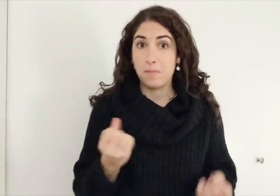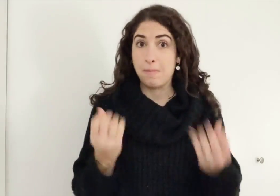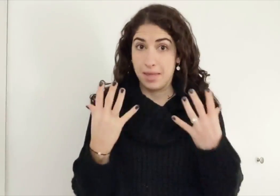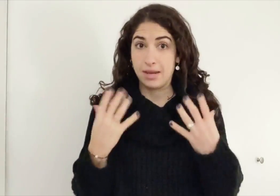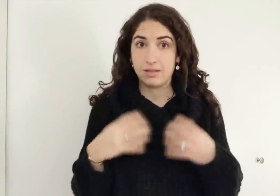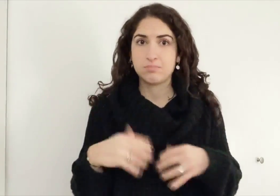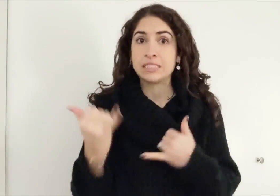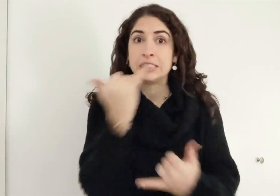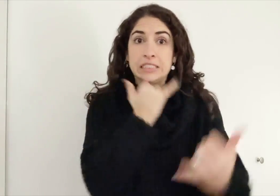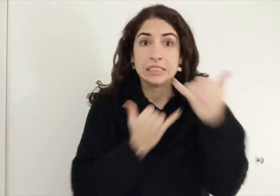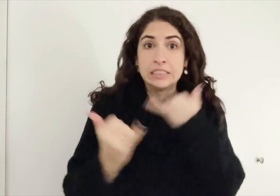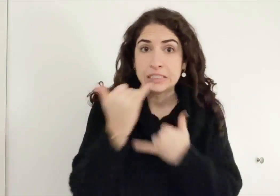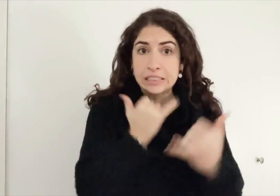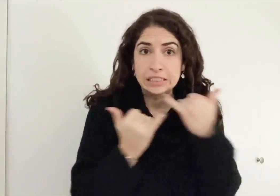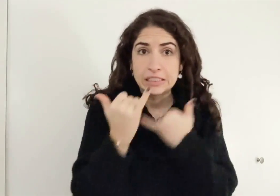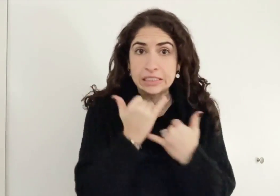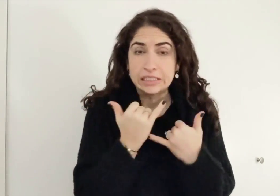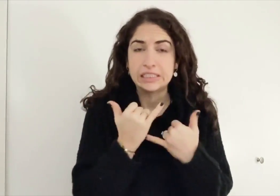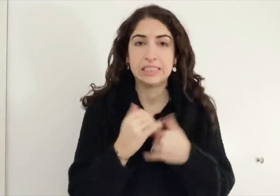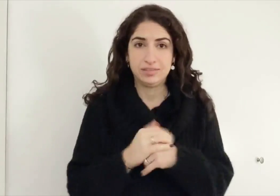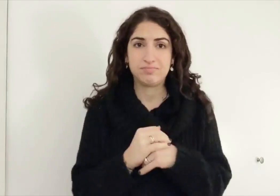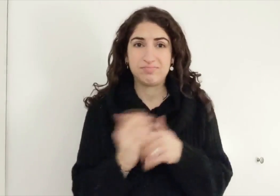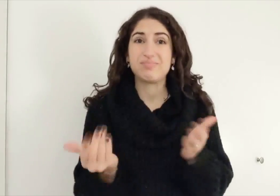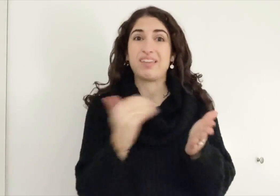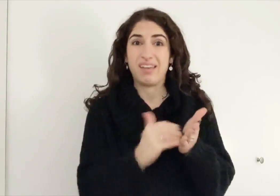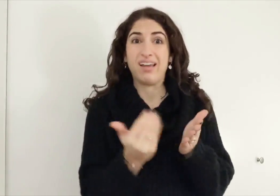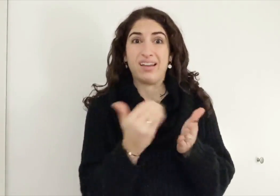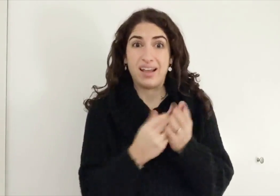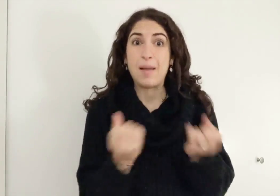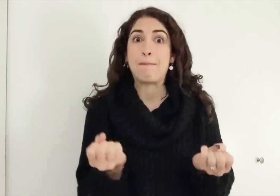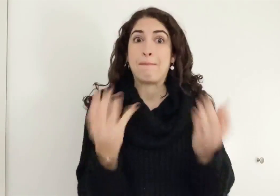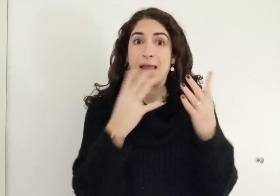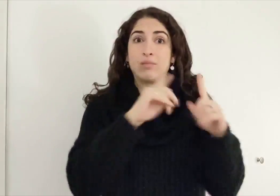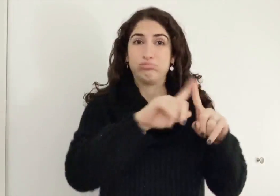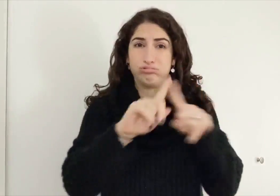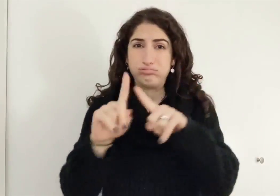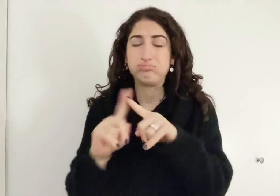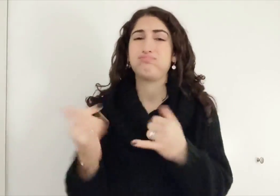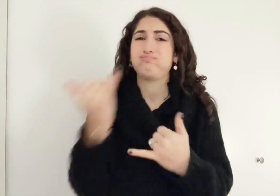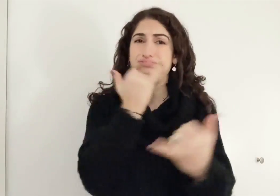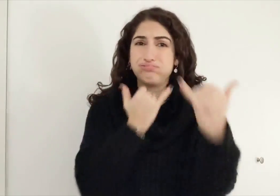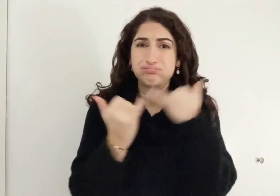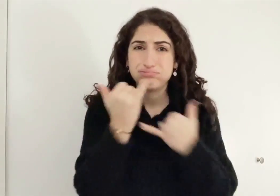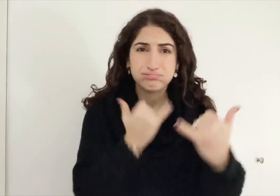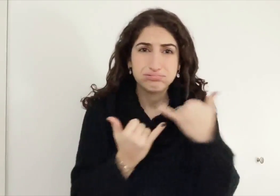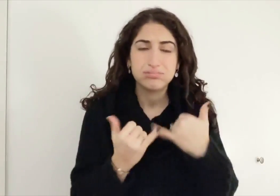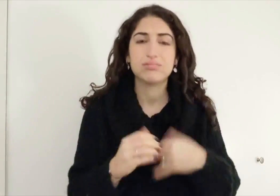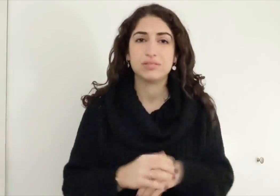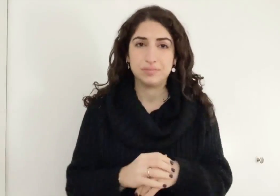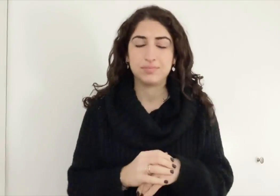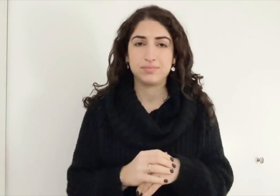Many, you can use both hands that means again and again you mean many different errors.